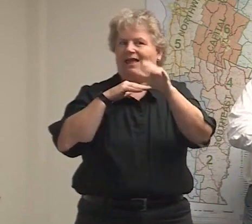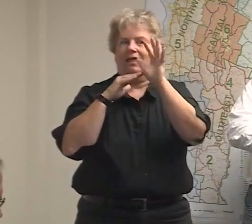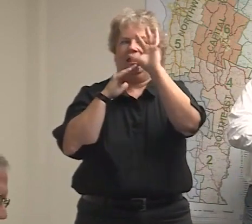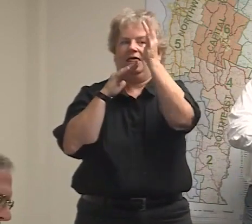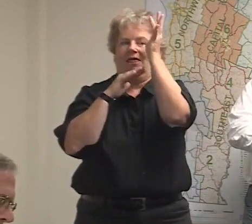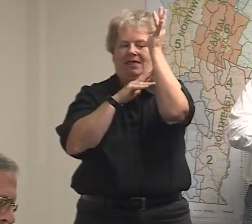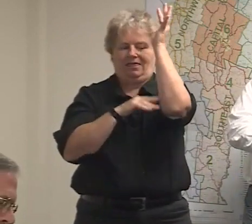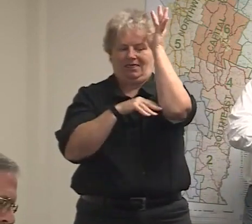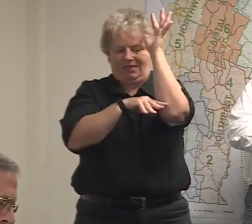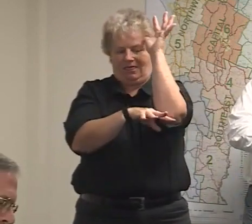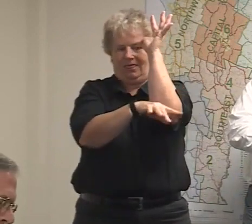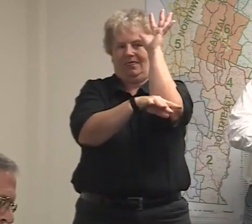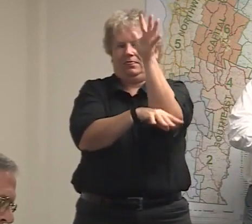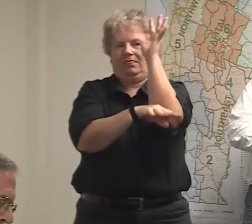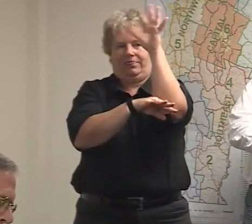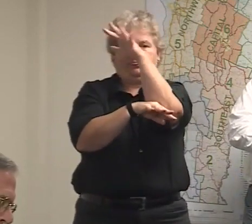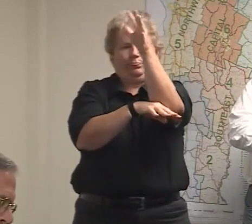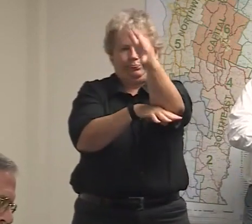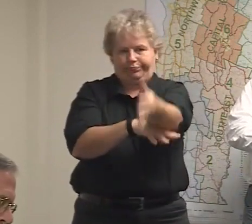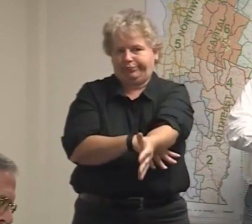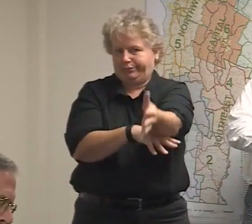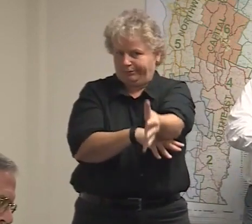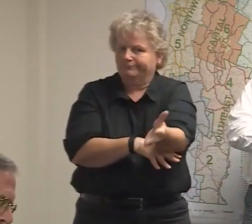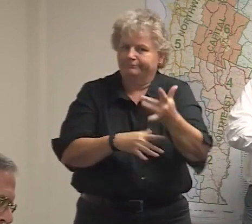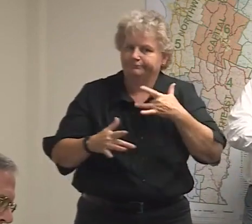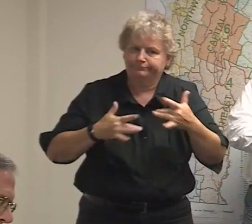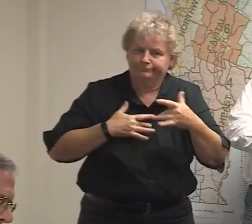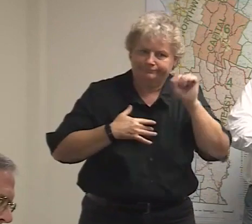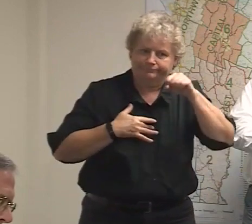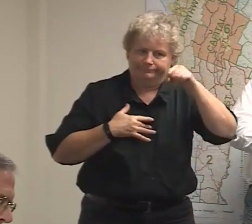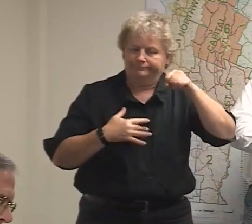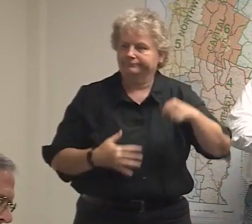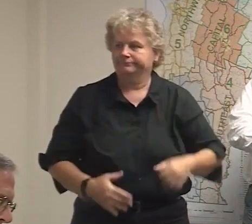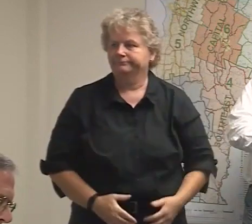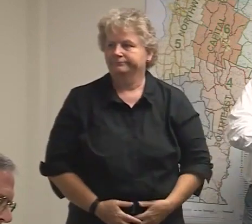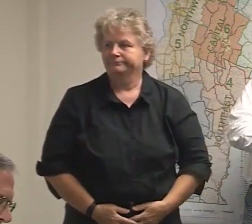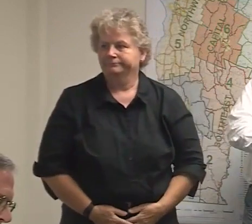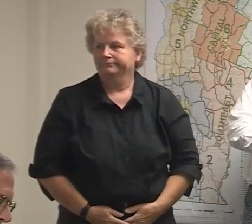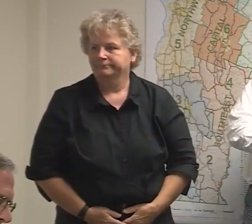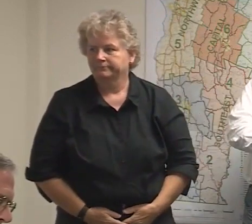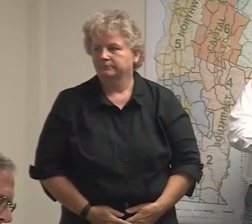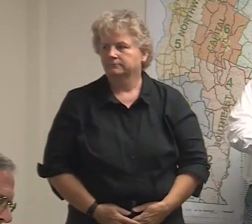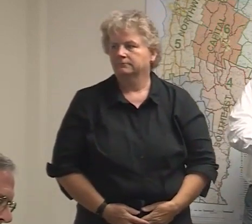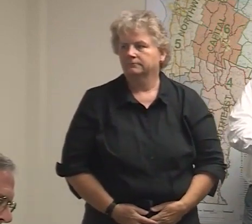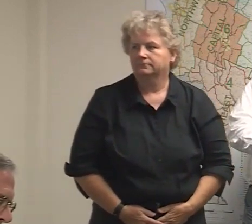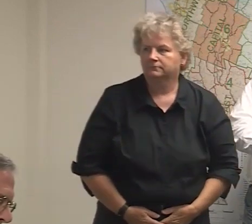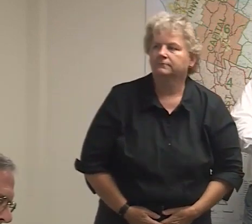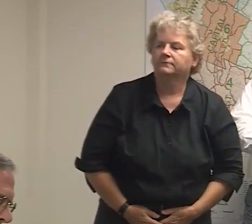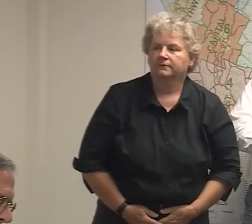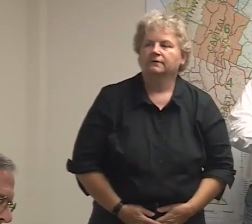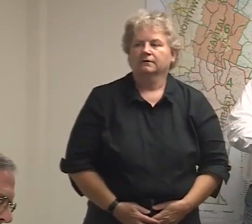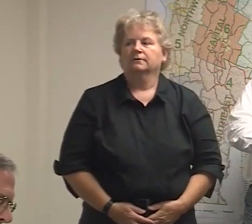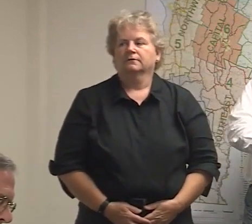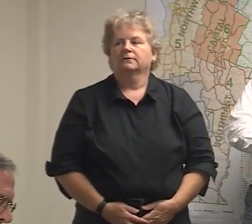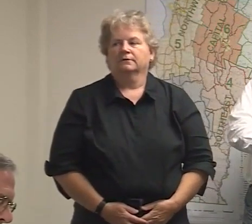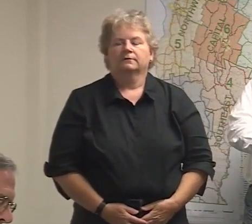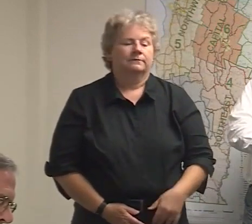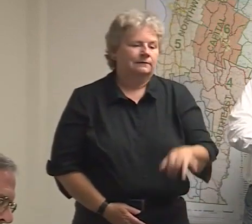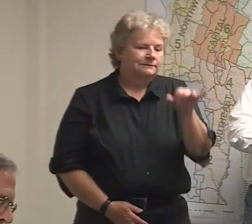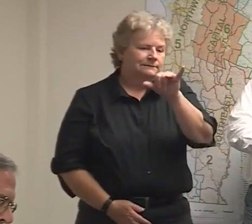AND AND THAT WILL IMPACT, OF COURSE, THE POWER TO MANY RESIDENTS AND SO FORTH.